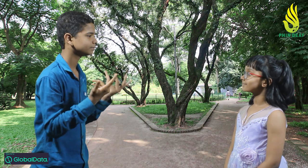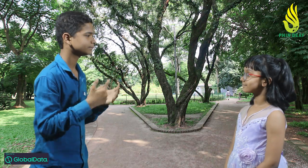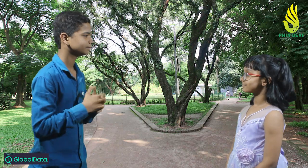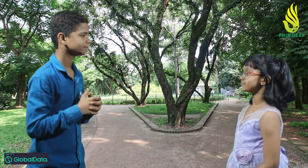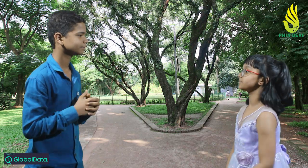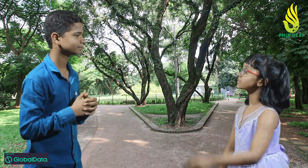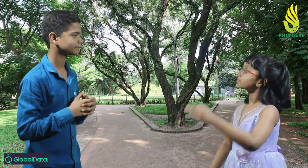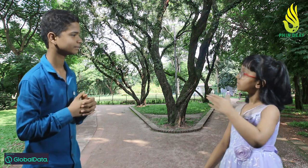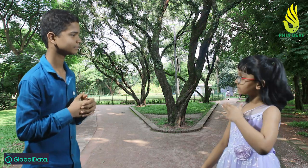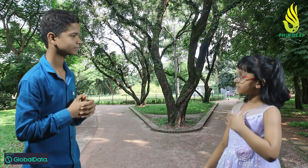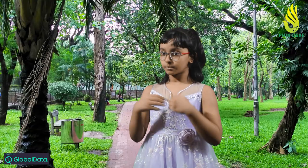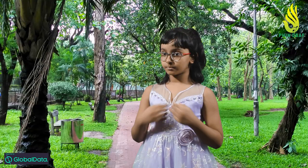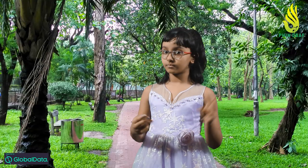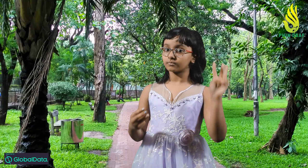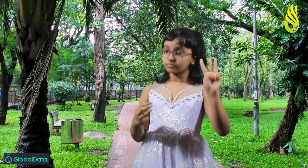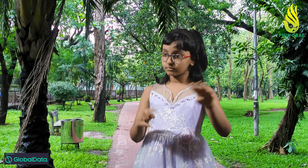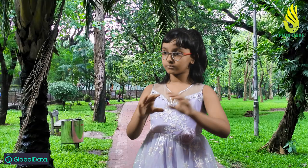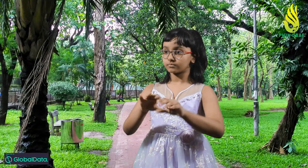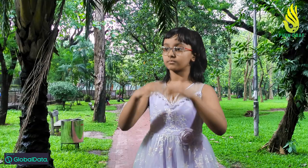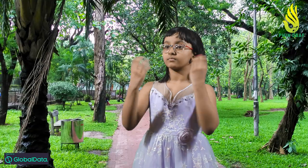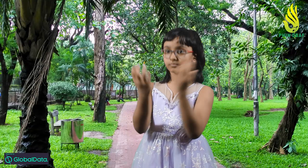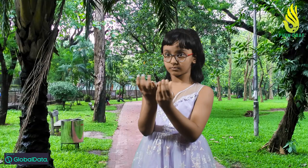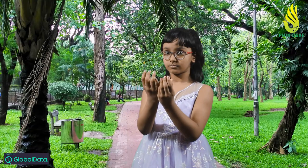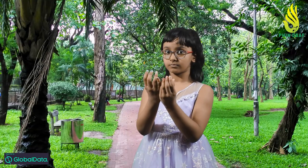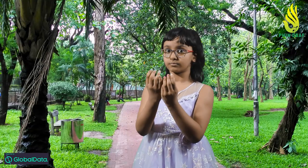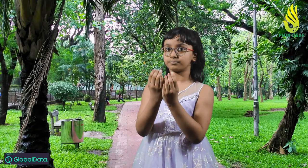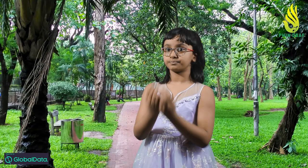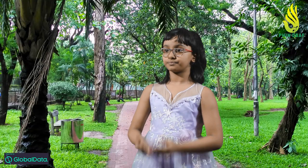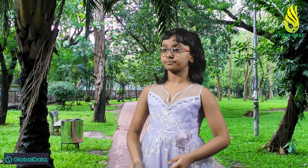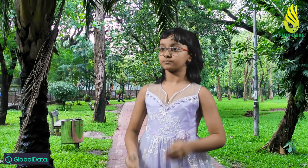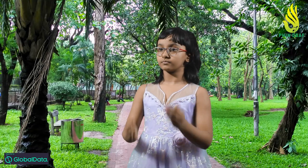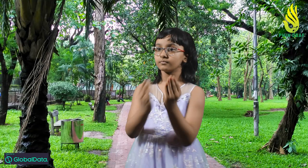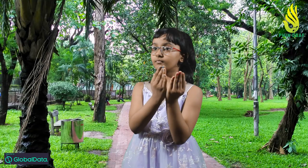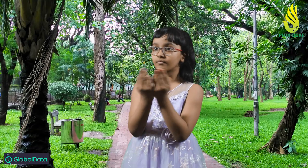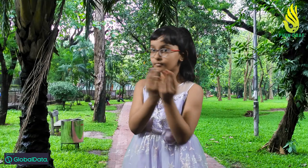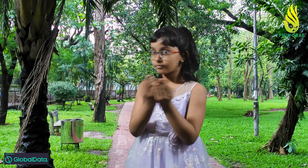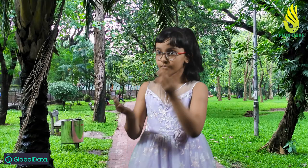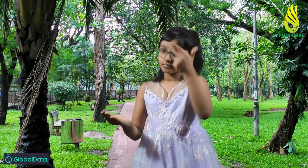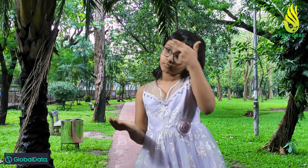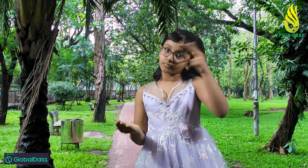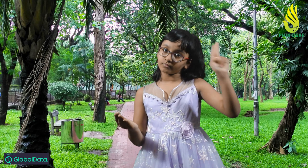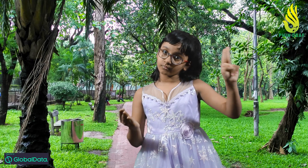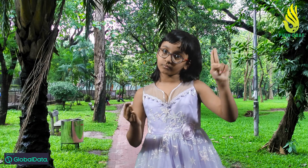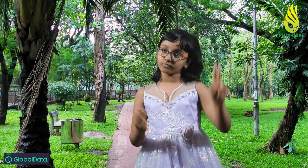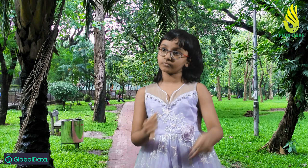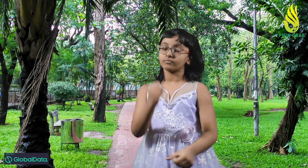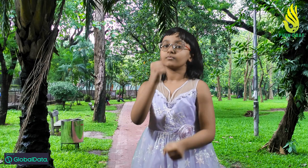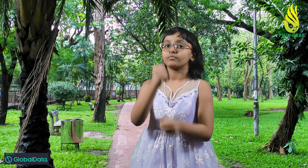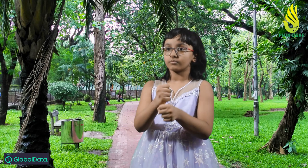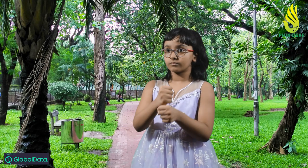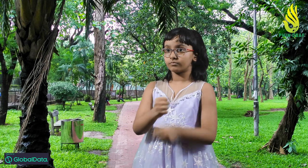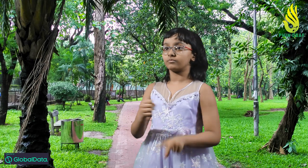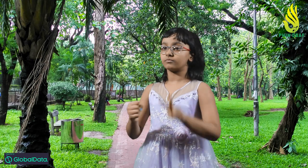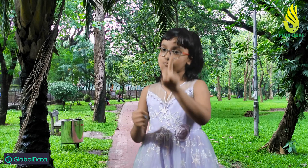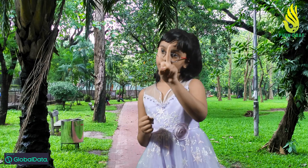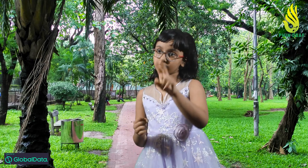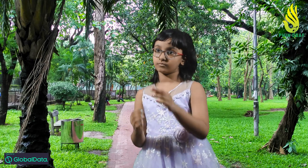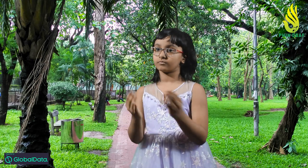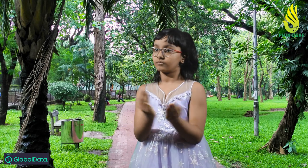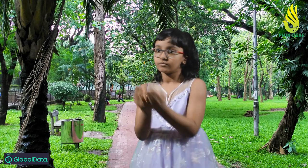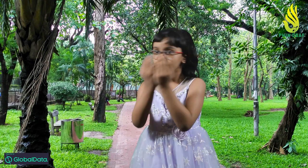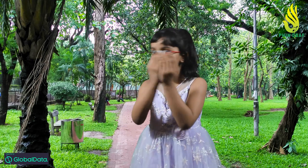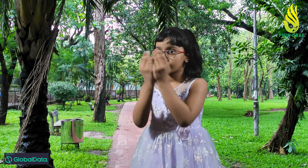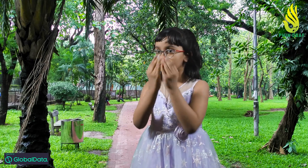I am in 3rd Class and my School name is GV School.